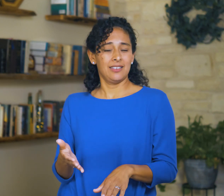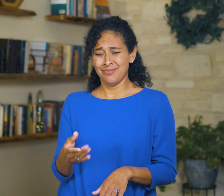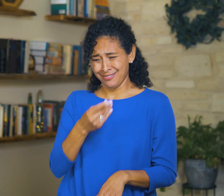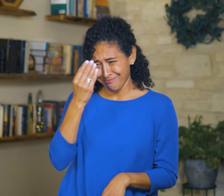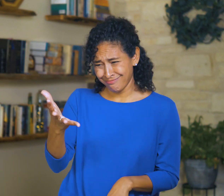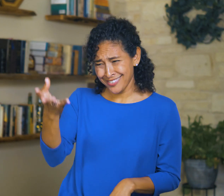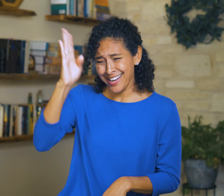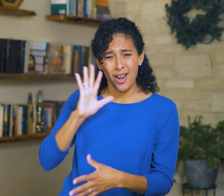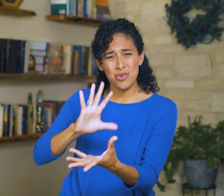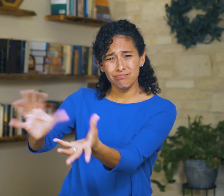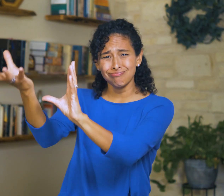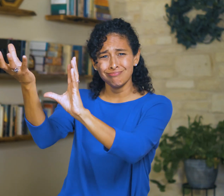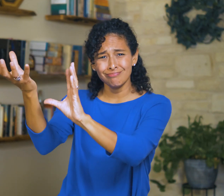but God will thwart him,